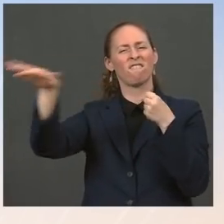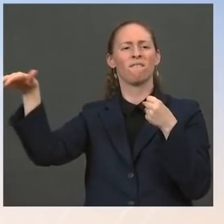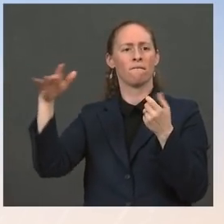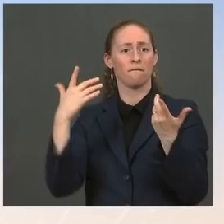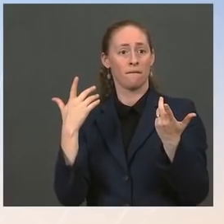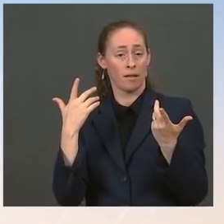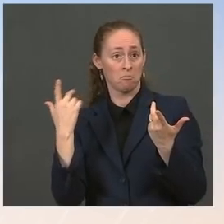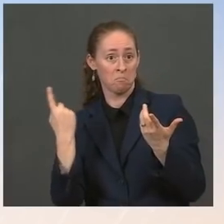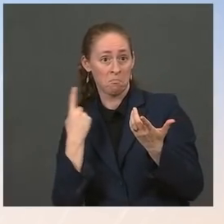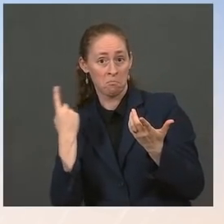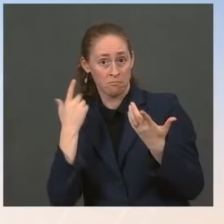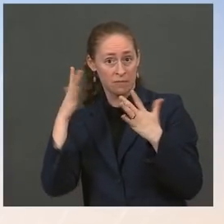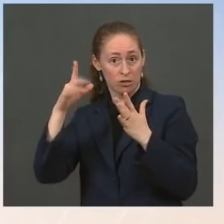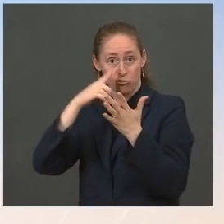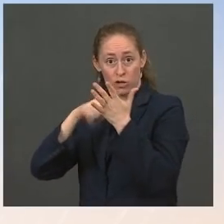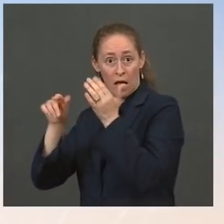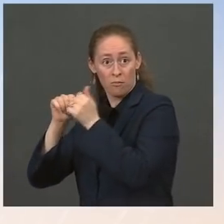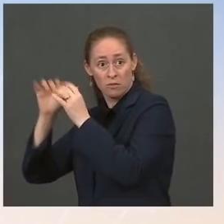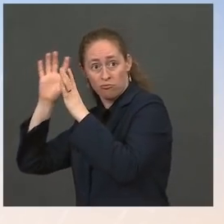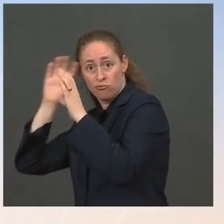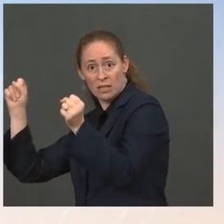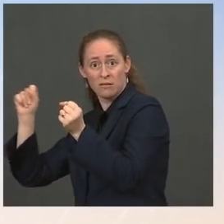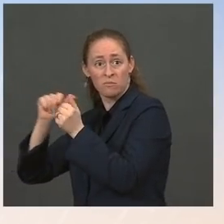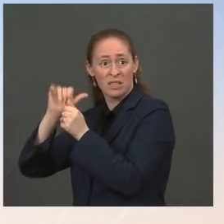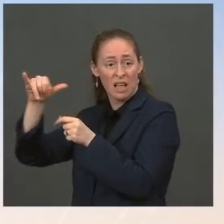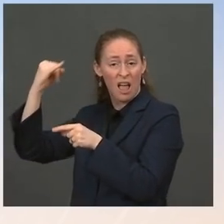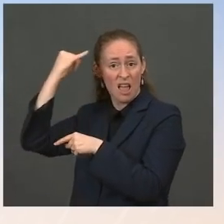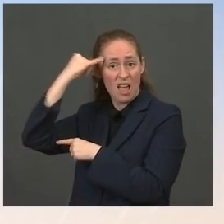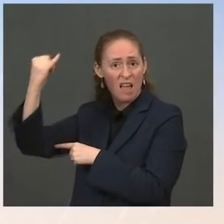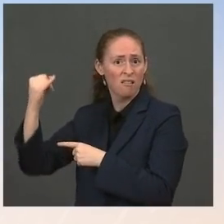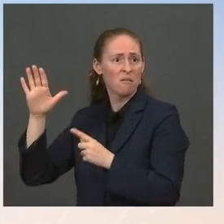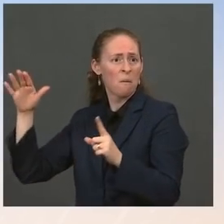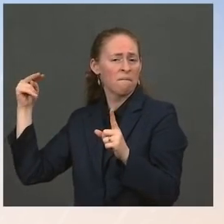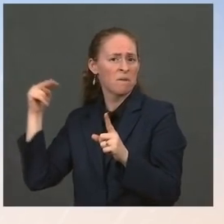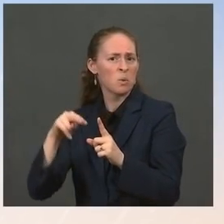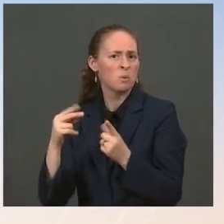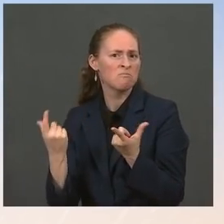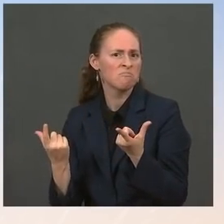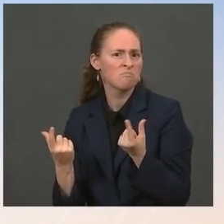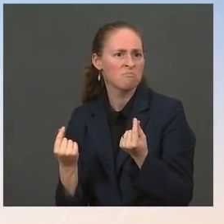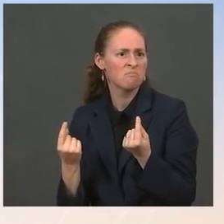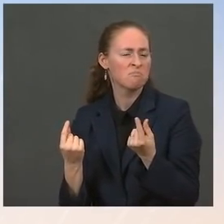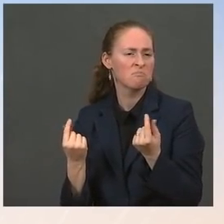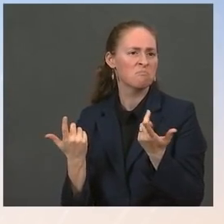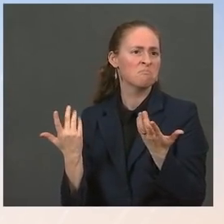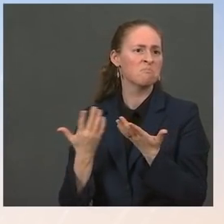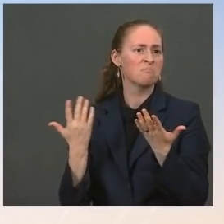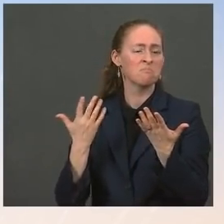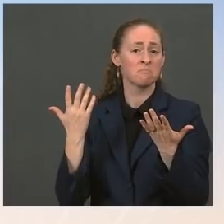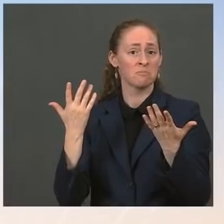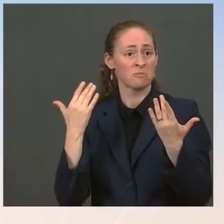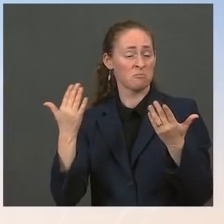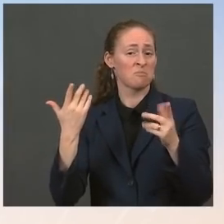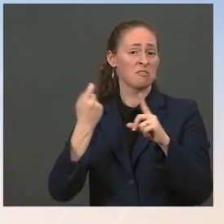And does he have a position on, sort of, the larger question of whether or not it should or should not be abolished? Ms. Psaki: Right now,